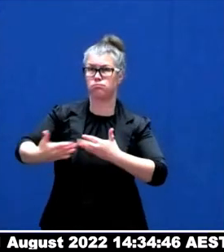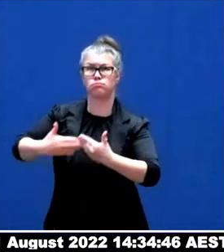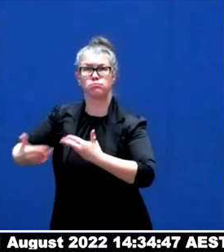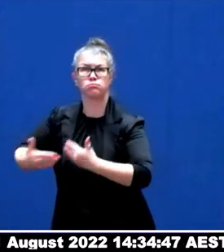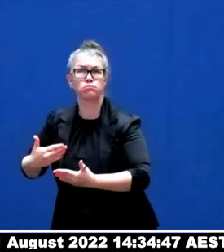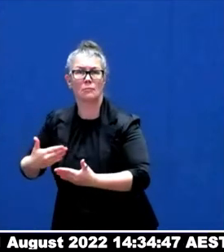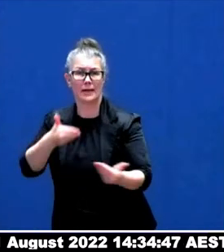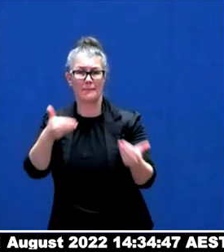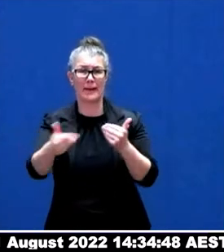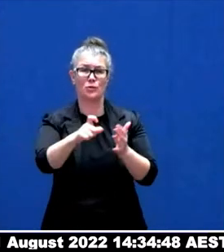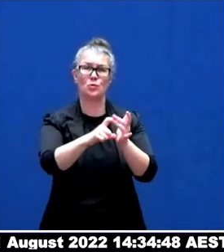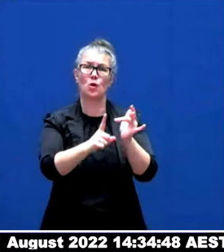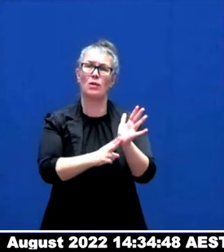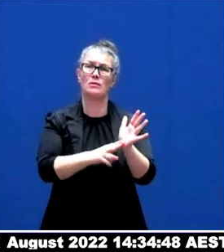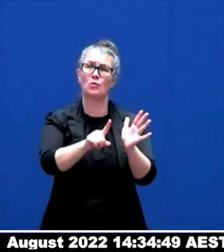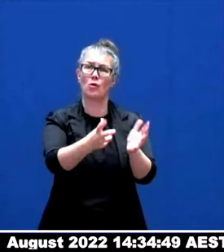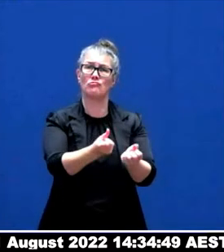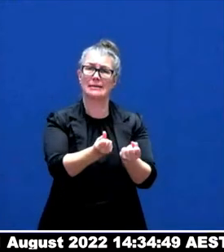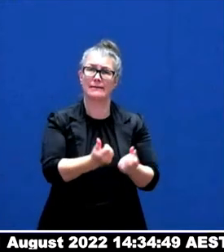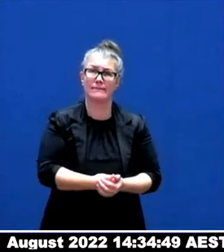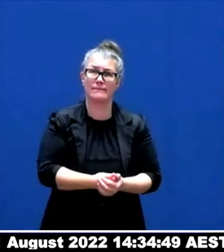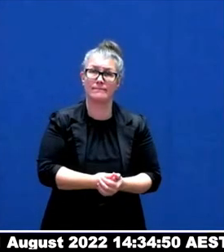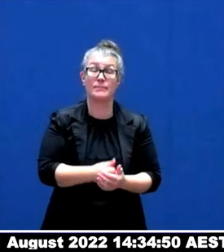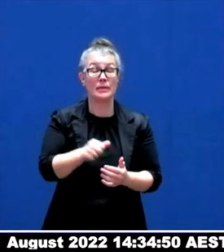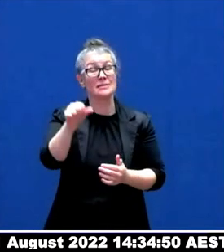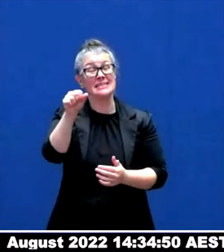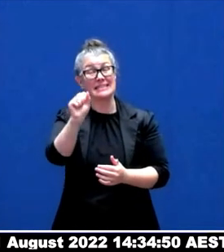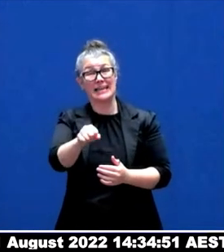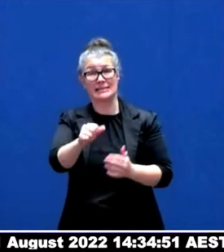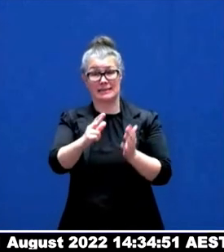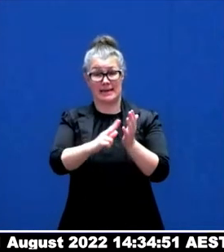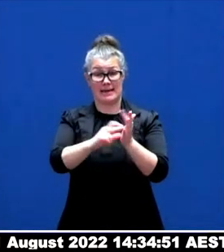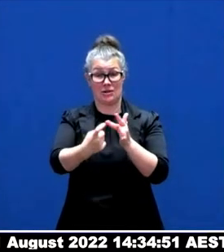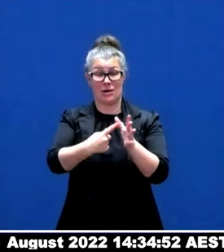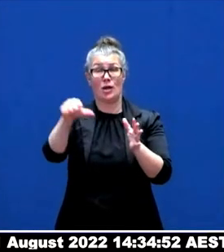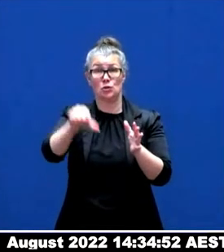Should have been more proactive, but, again, in Colin's experience, he even